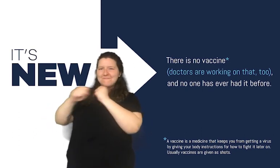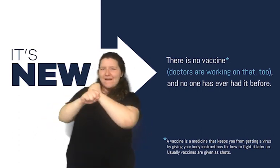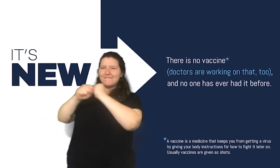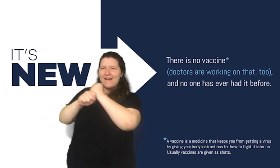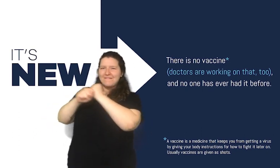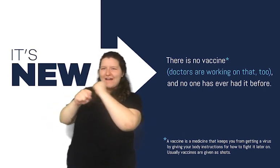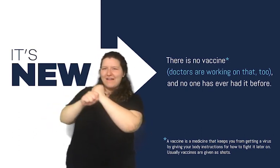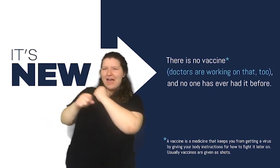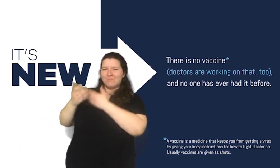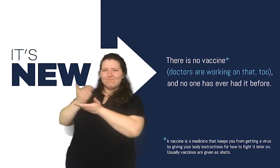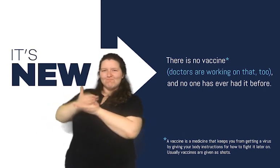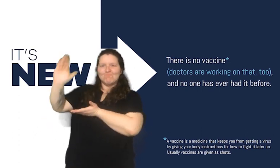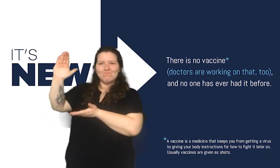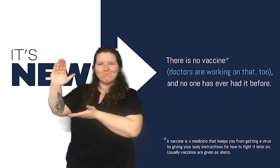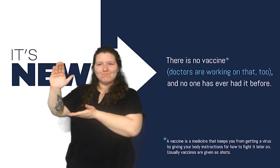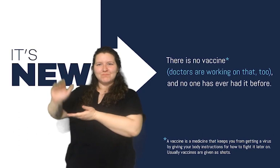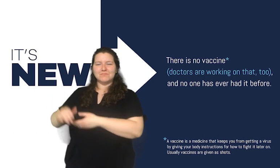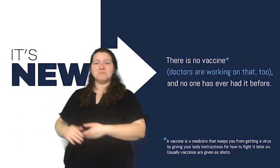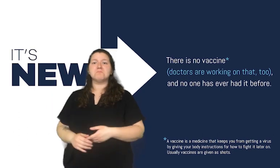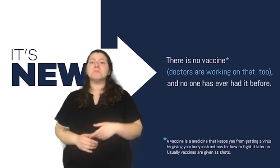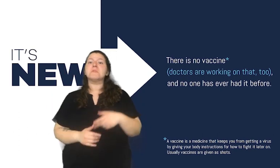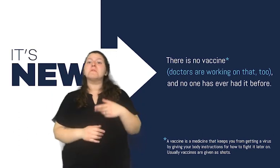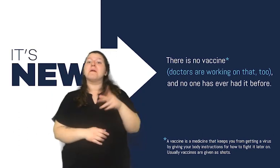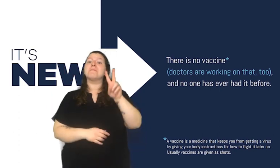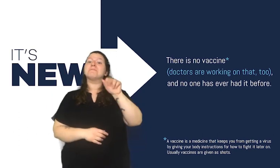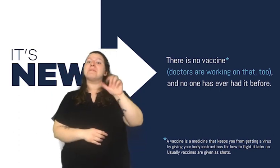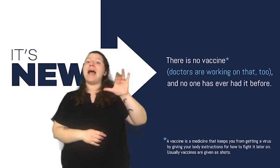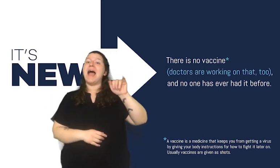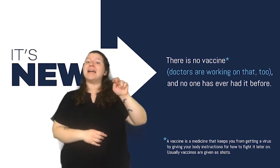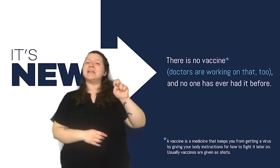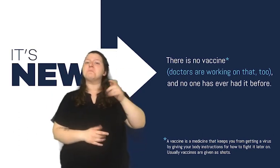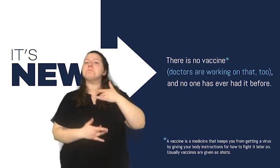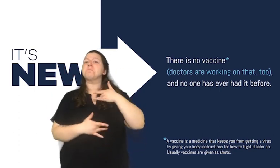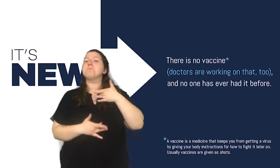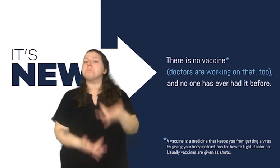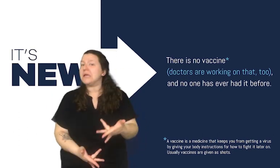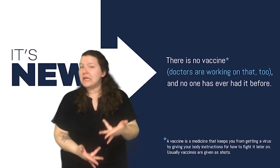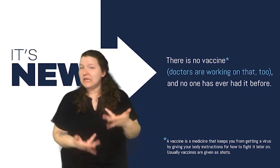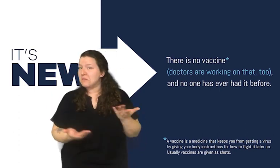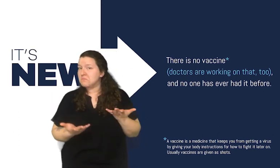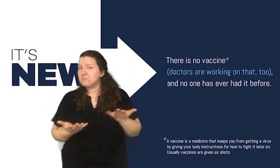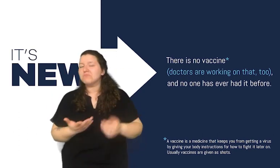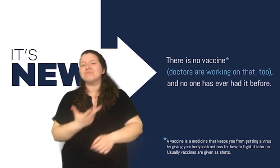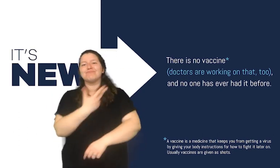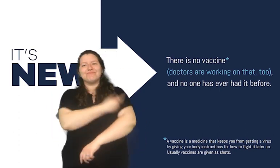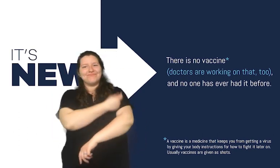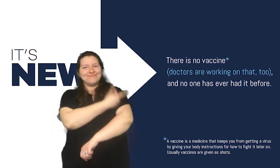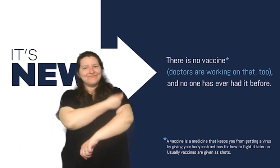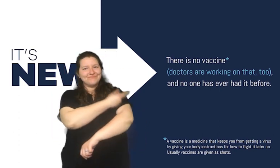for how to fight it later on. Usually vaccines are given as shots.